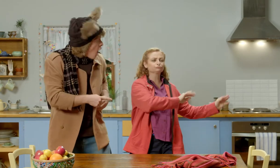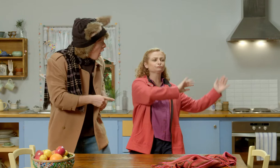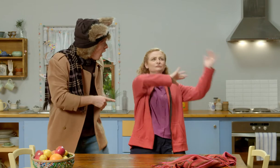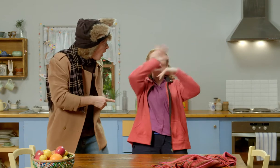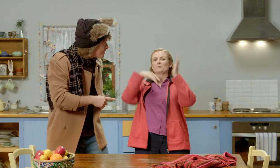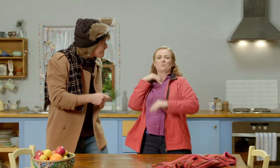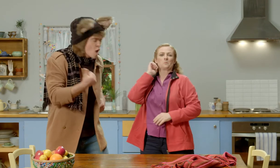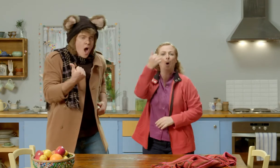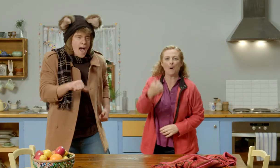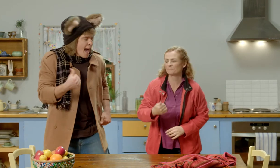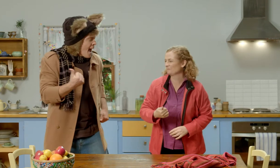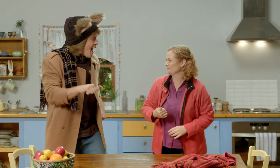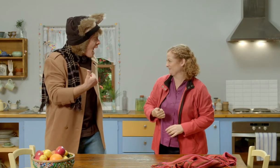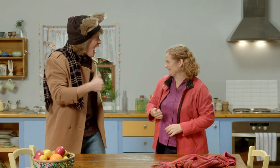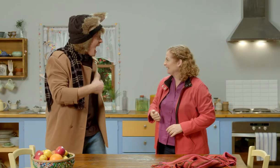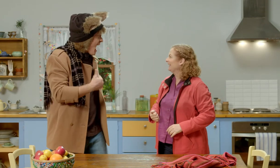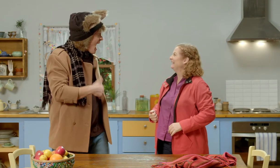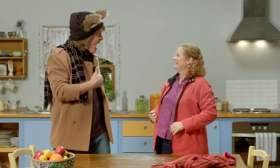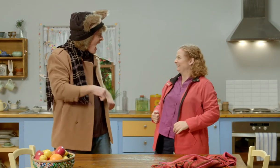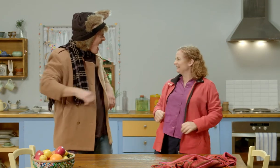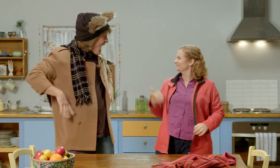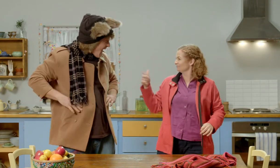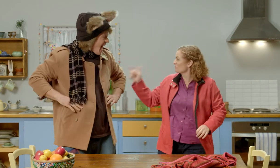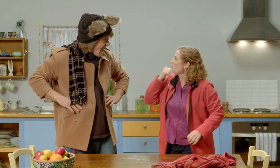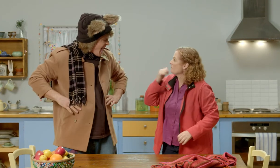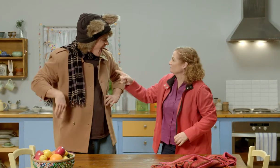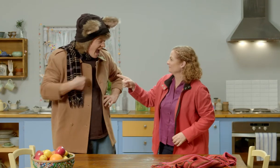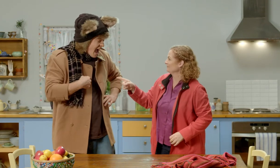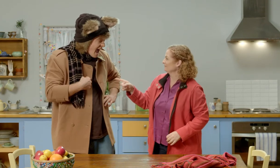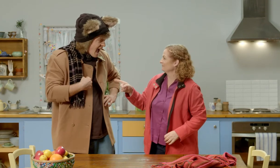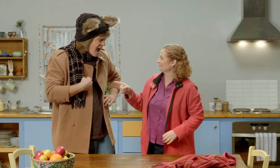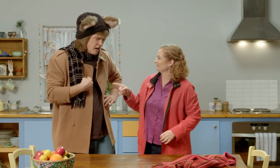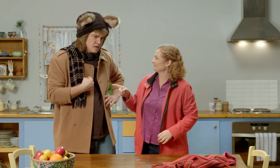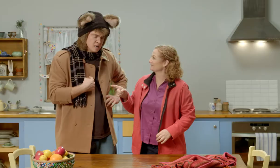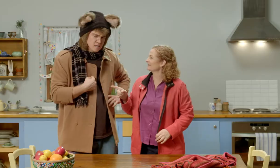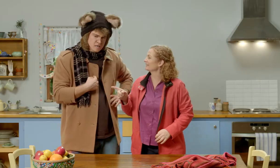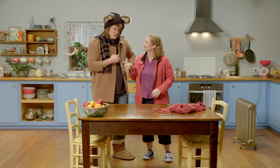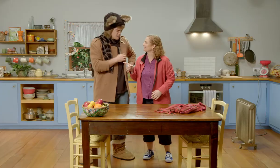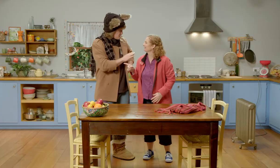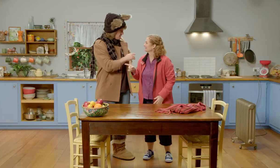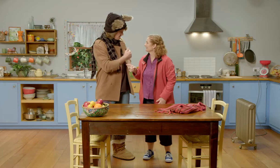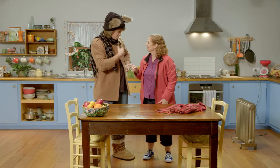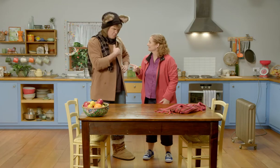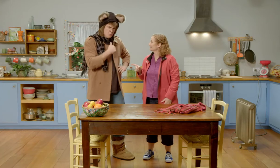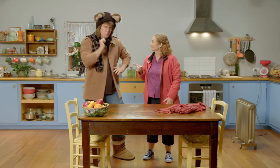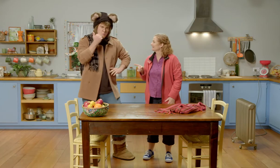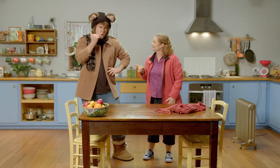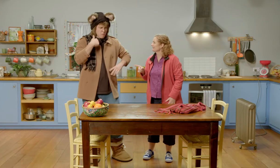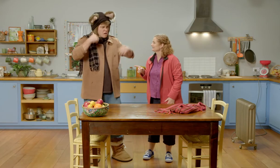and it's made the air nice and warm now. Yeah. What about you Possum, are you warm? Hmm, Sally,